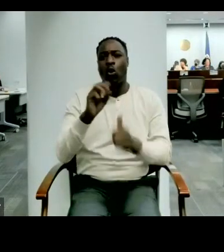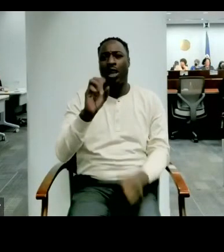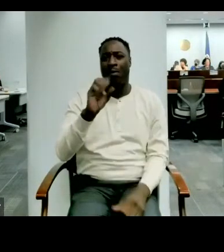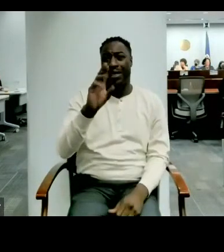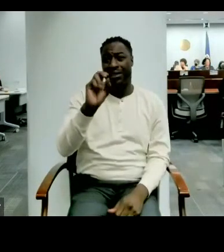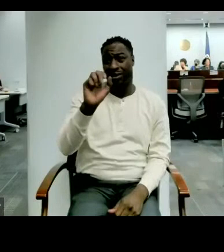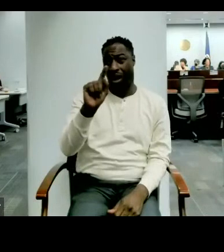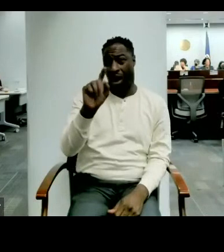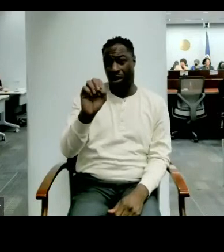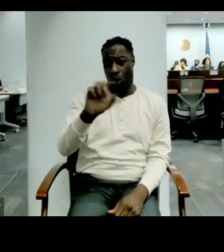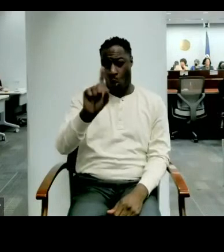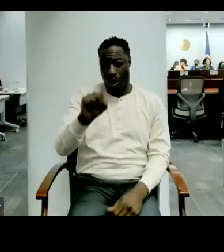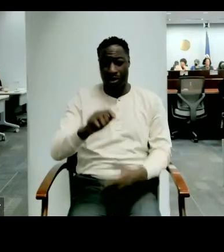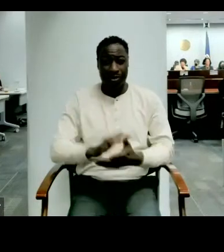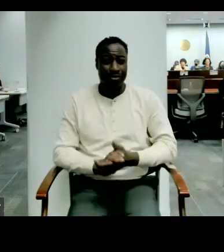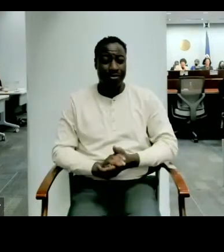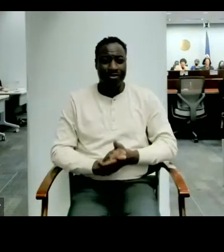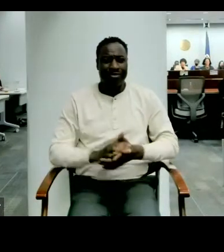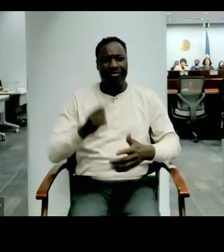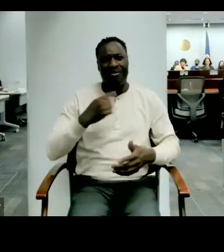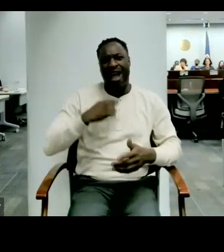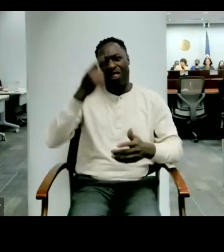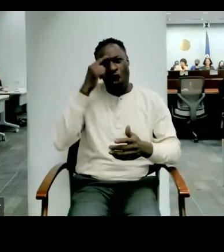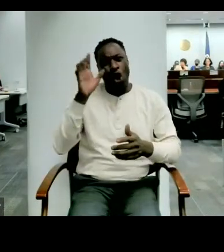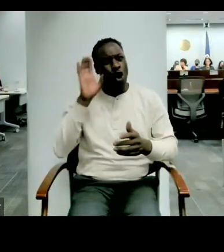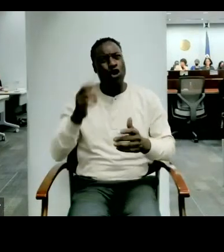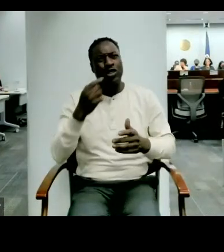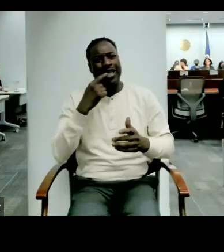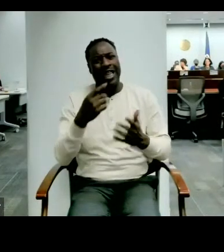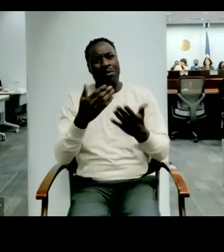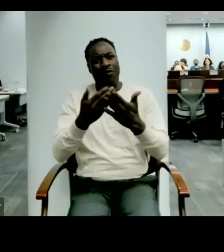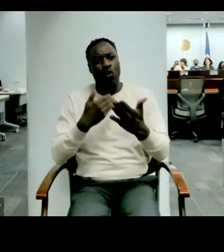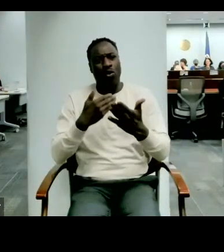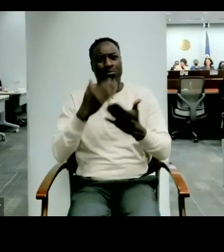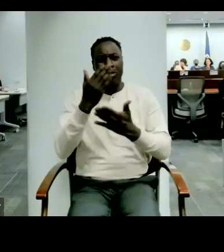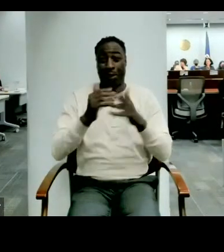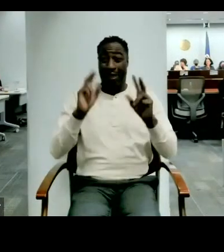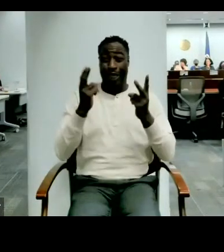I'm sag deja vu here whether you talk about some of the issues we have dealt with before.